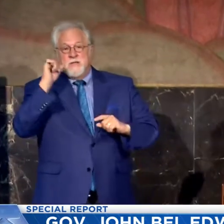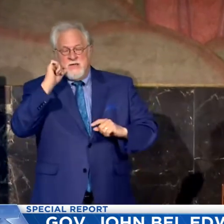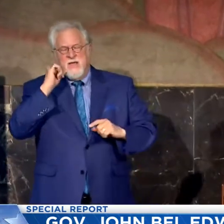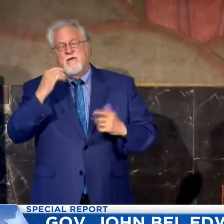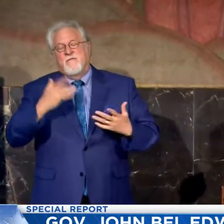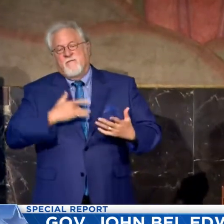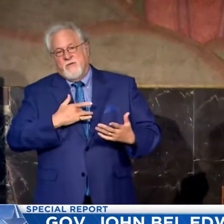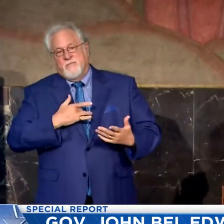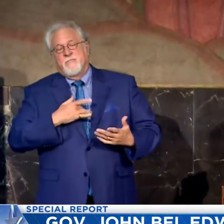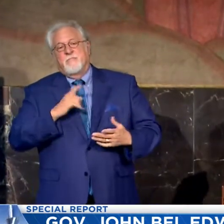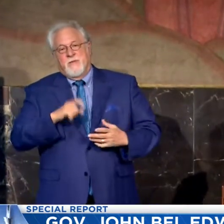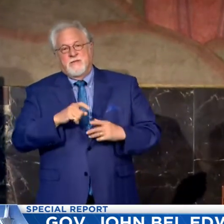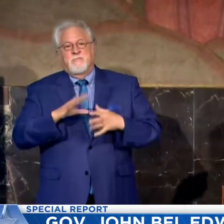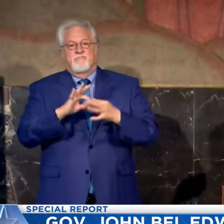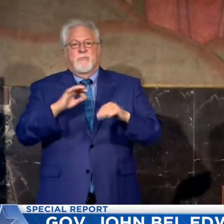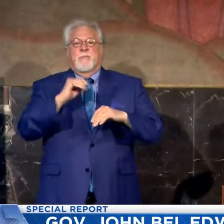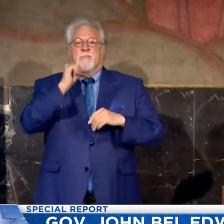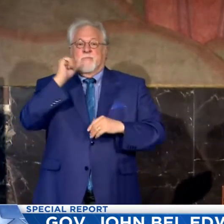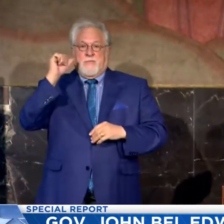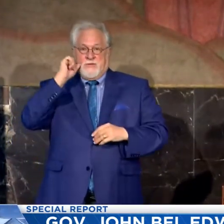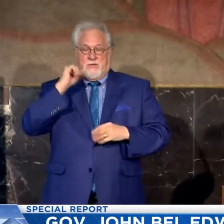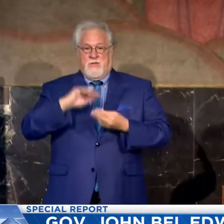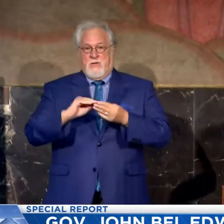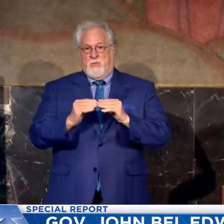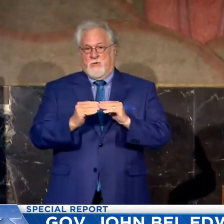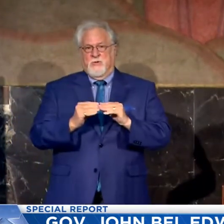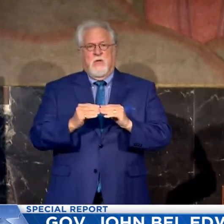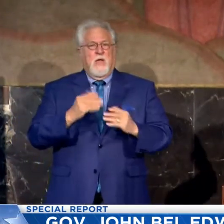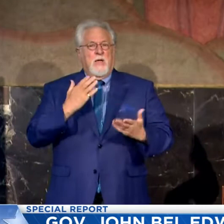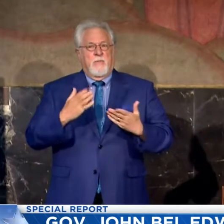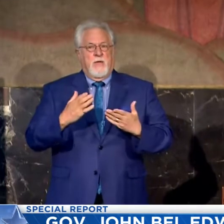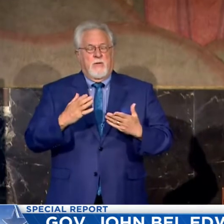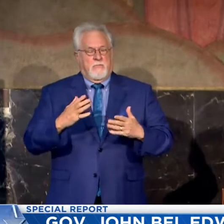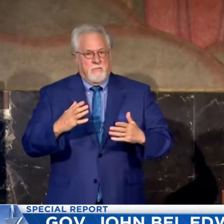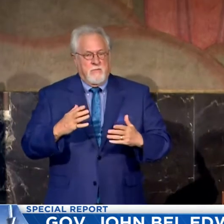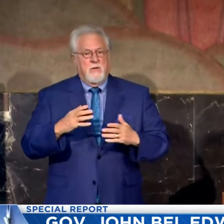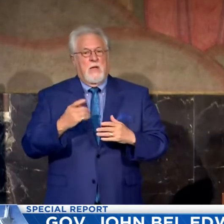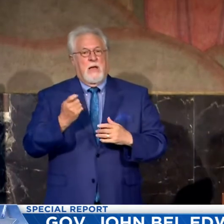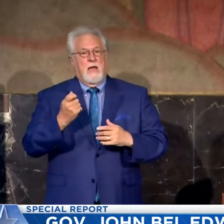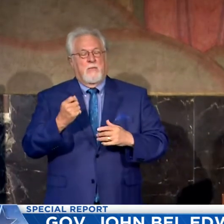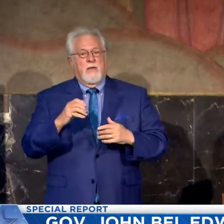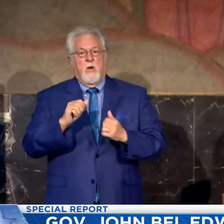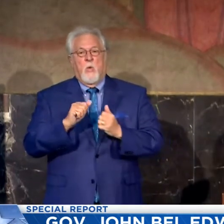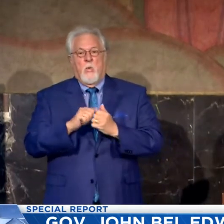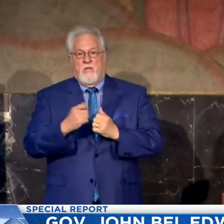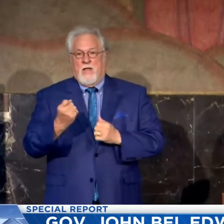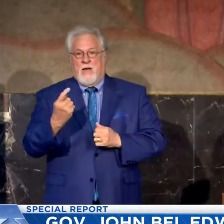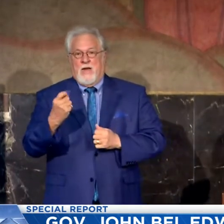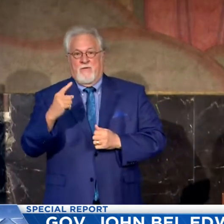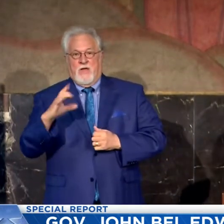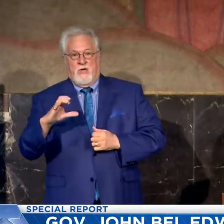THE HOSPITAL WITH COVID-19. BECAUSE WE DID NOT HAVE A PRESS CONFERENCE YESTERDAY, I FEEL COMPELLED TO GET INTO YESTERDAY'S NUMBERS A BIT.